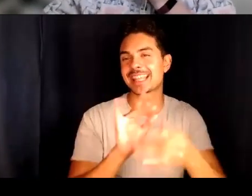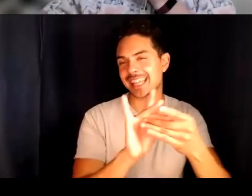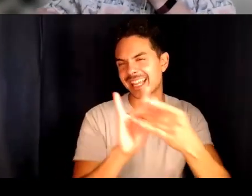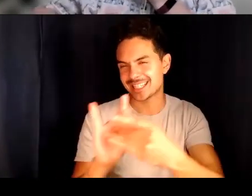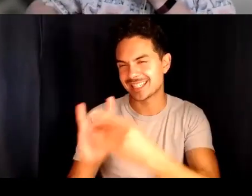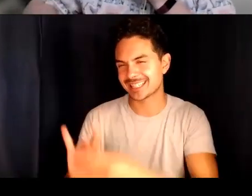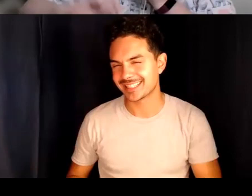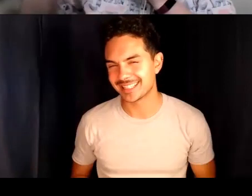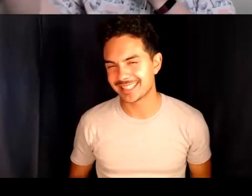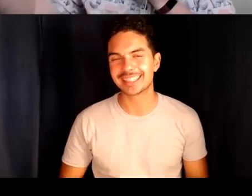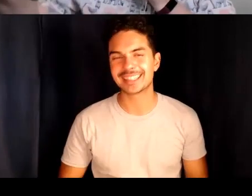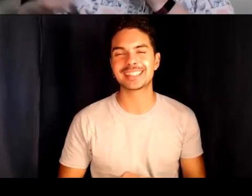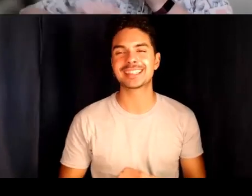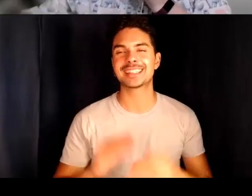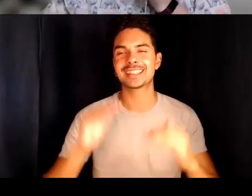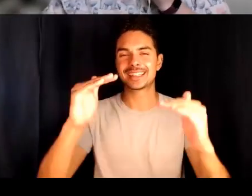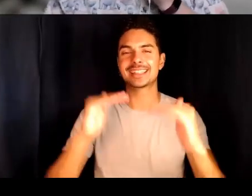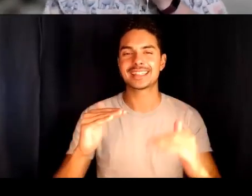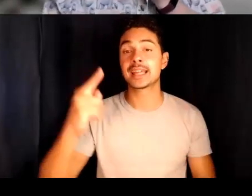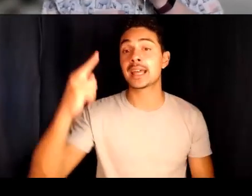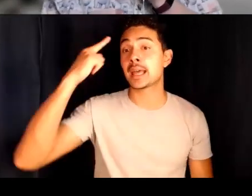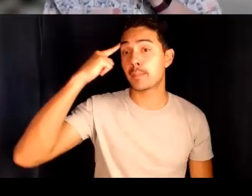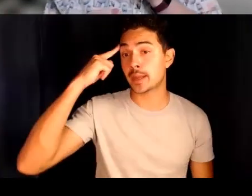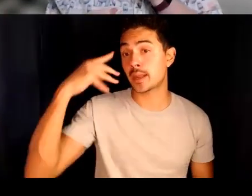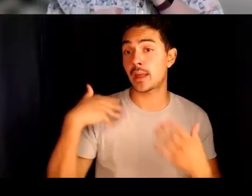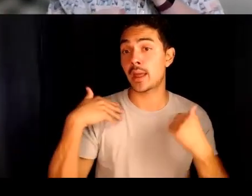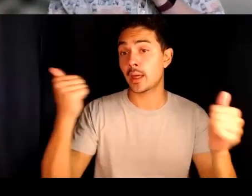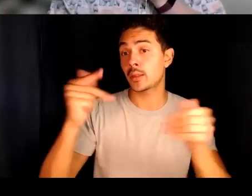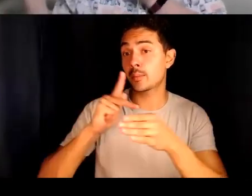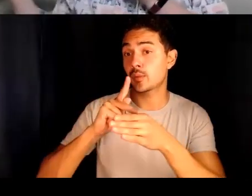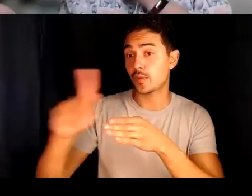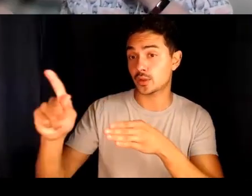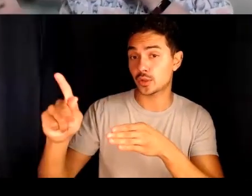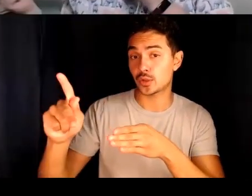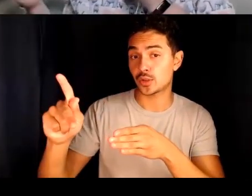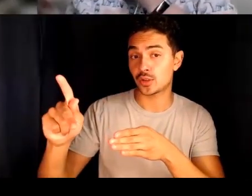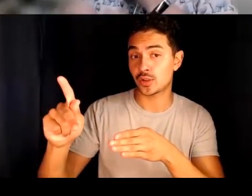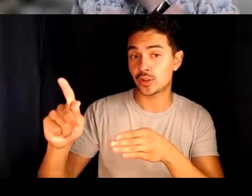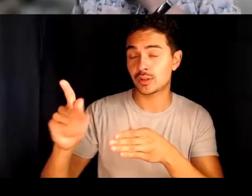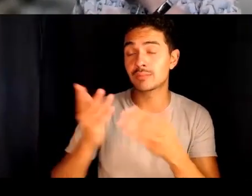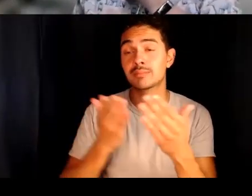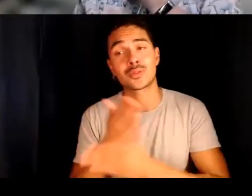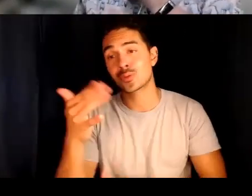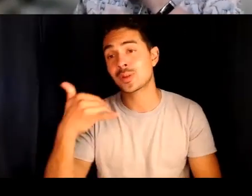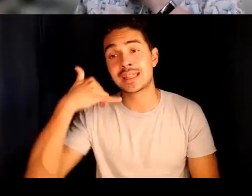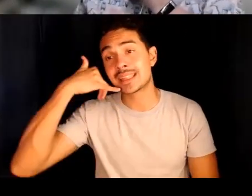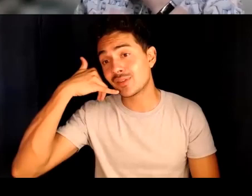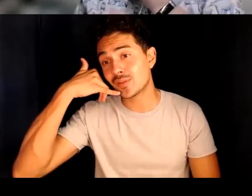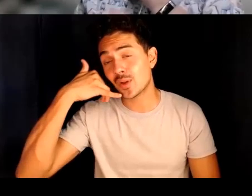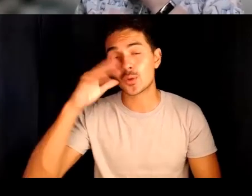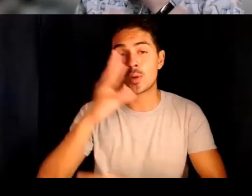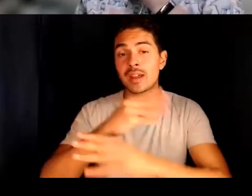You know, finding mental health professionals. That might be through telephone or video-based services